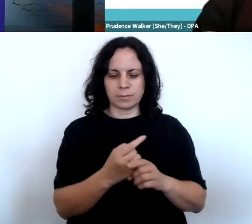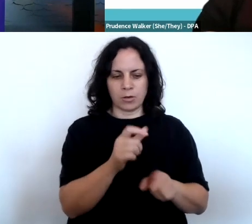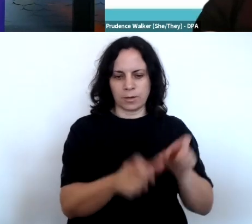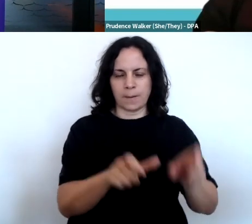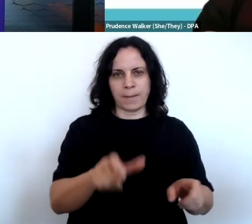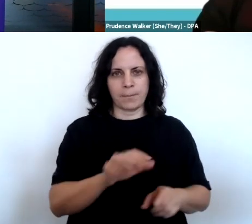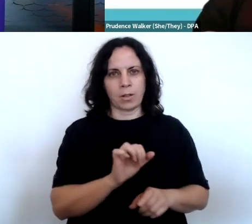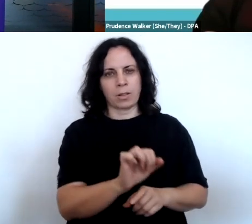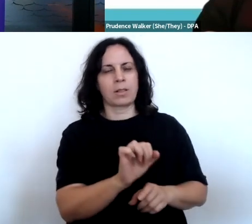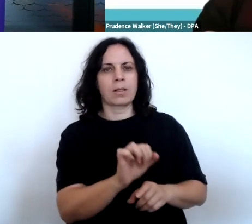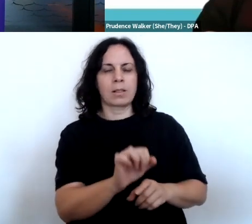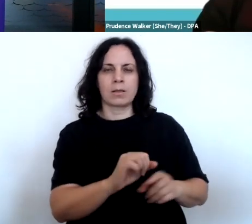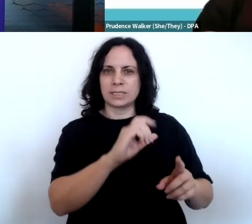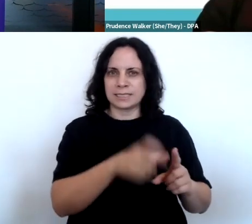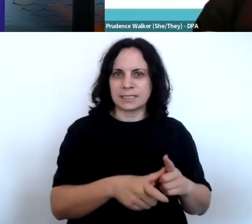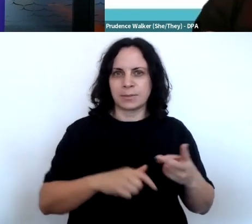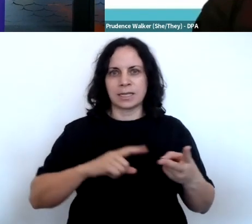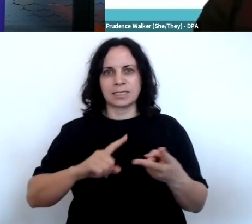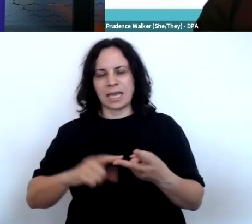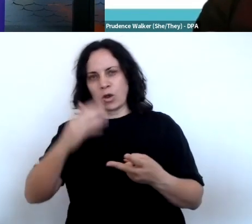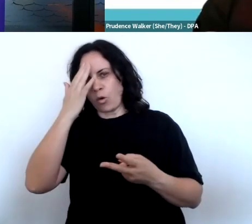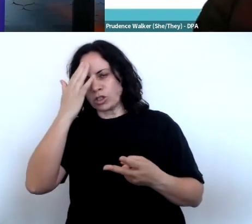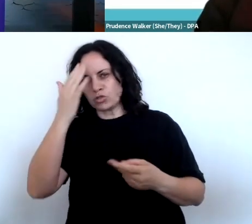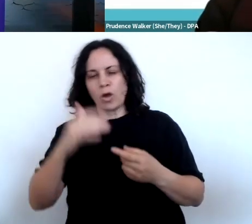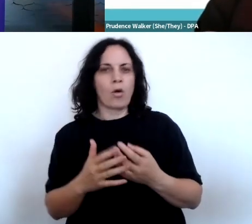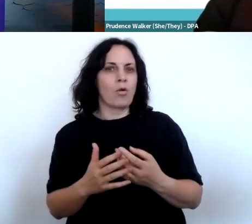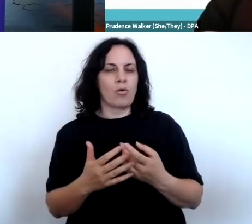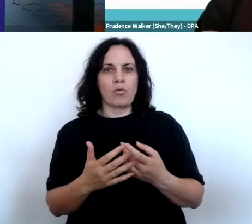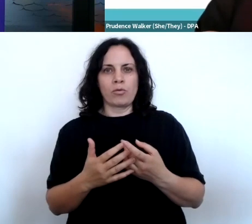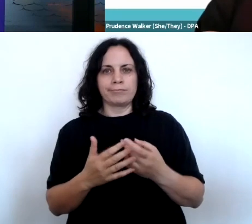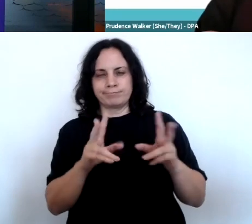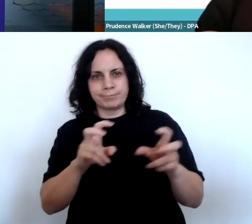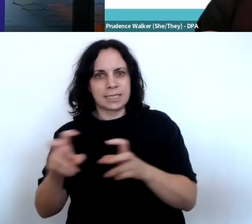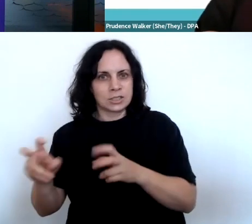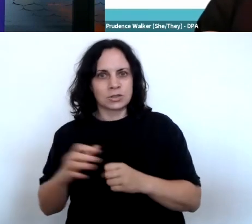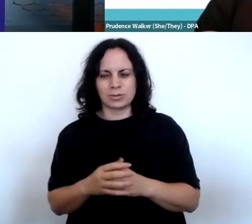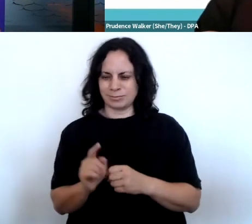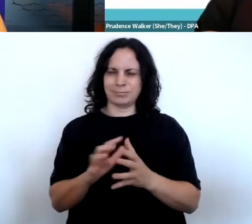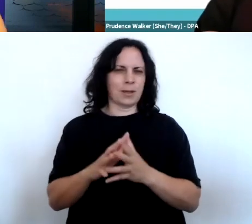has been a catastrophic failure? Yeah,